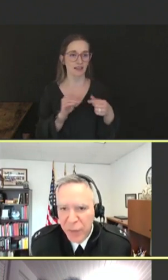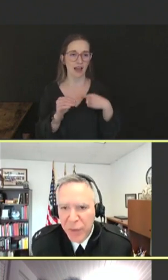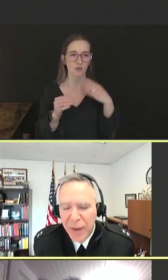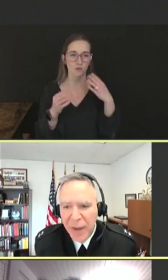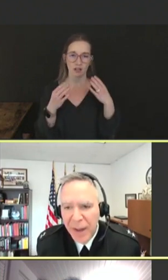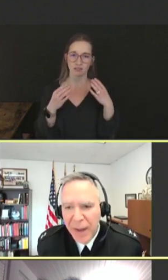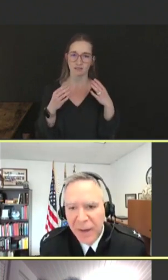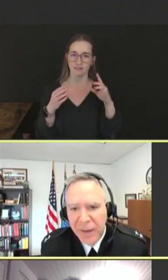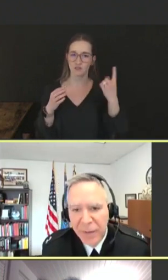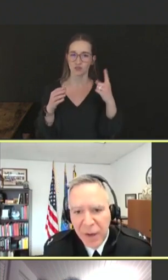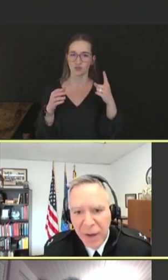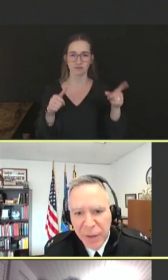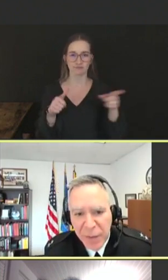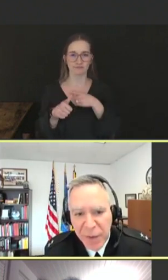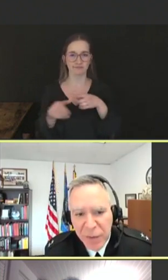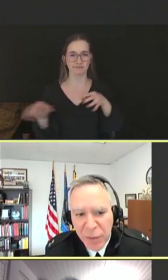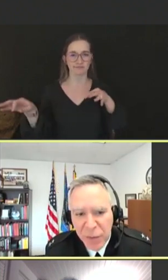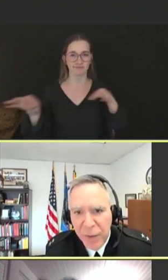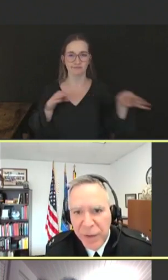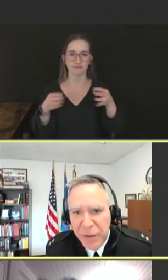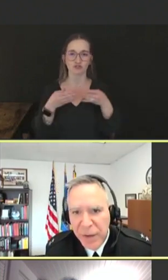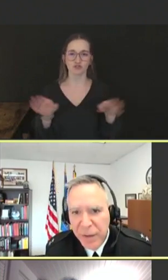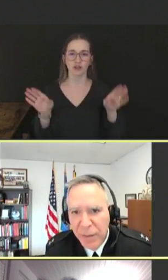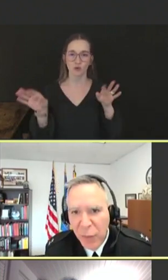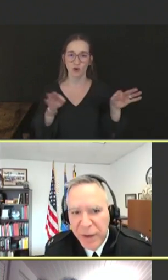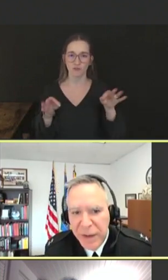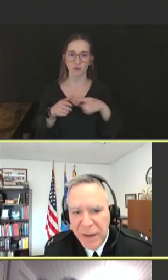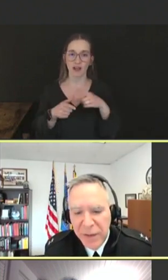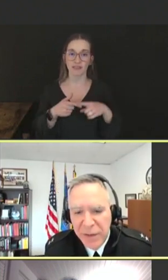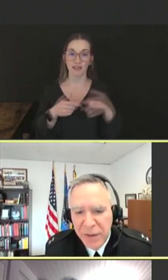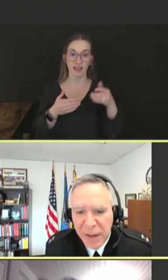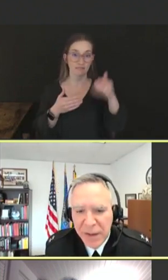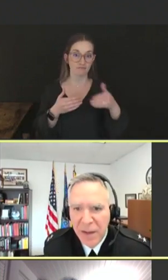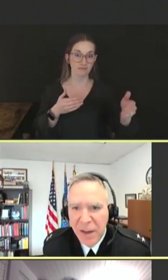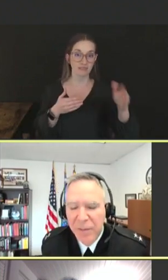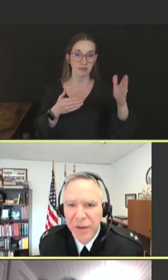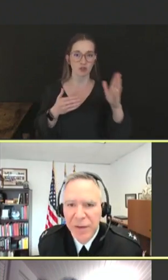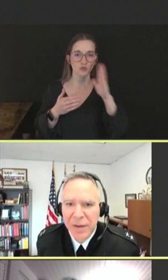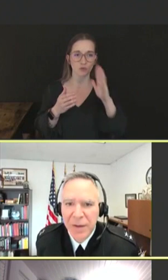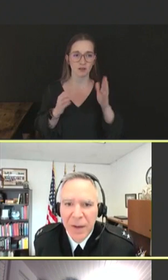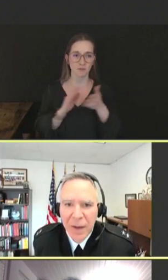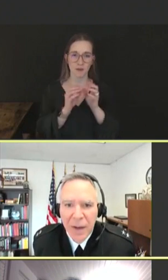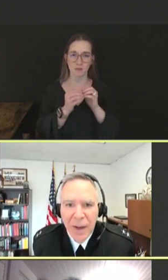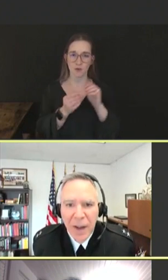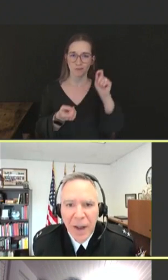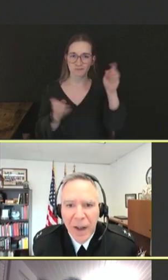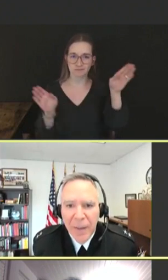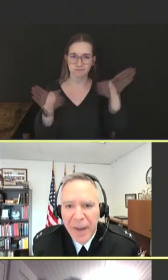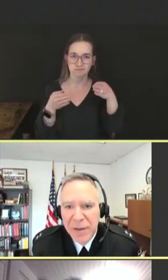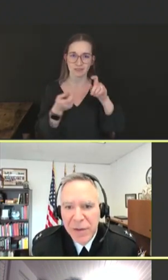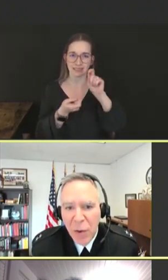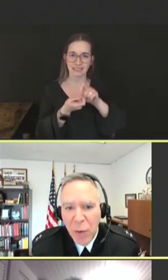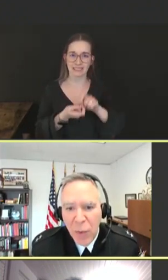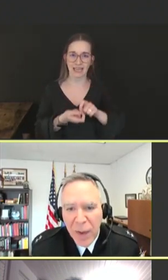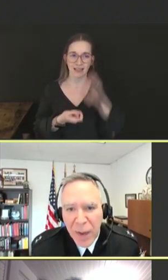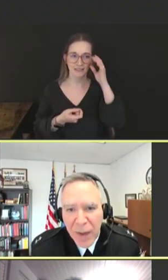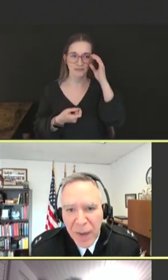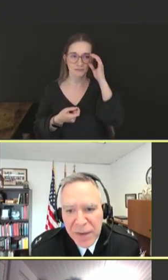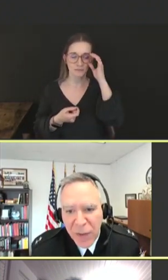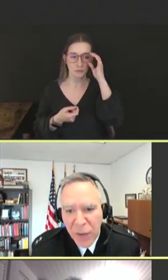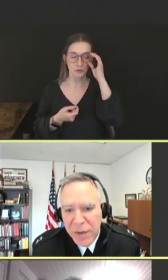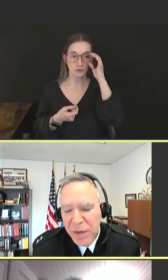and then the following speakers will go into more details. Next slide, please. And so, this focuses